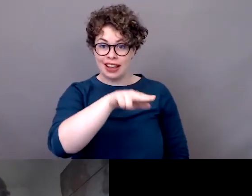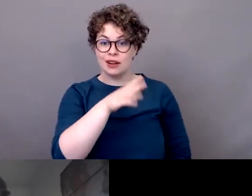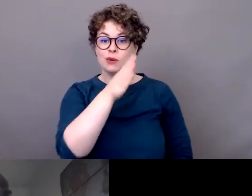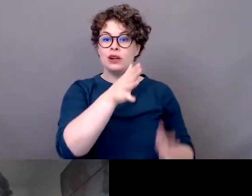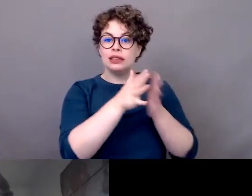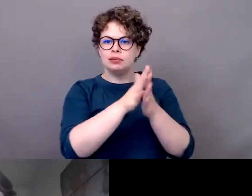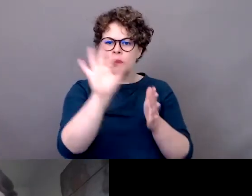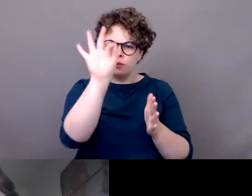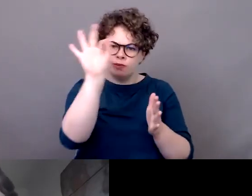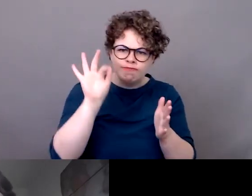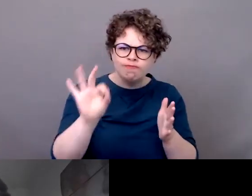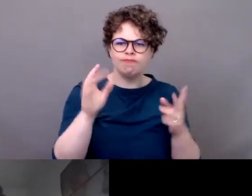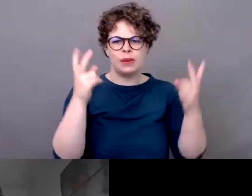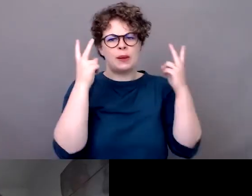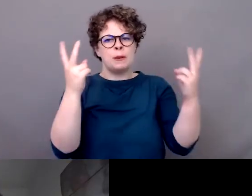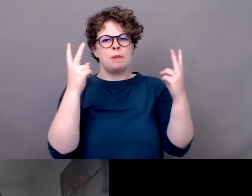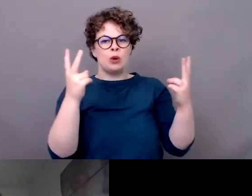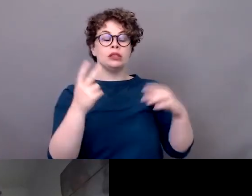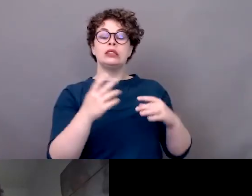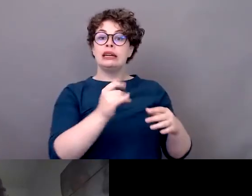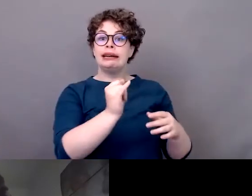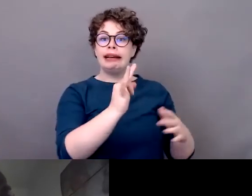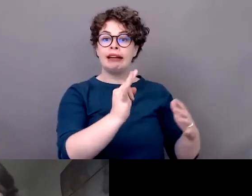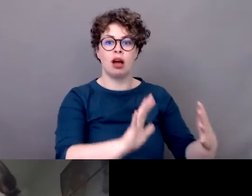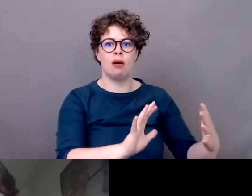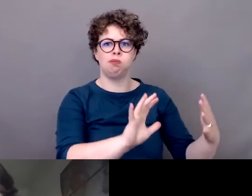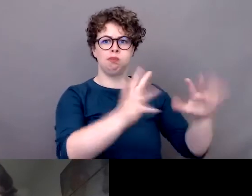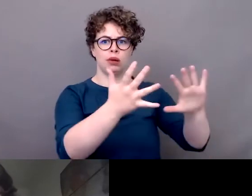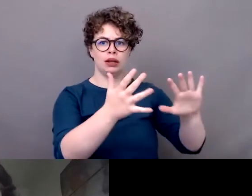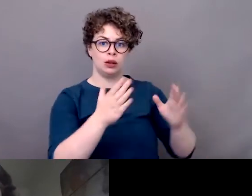in humanitarian emergencies. Christian, lovely to see you.